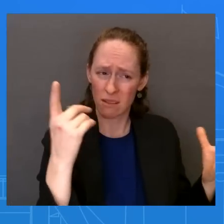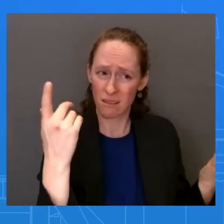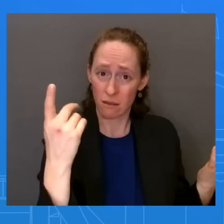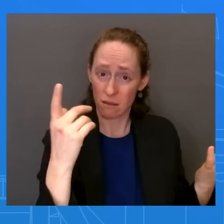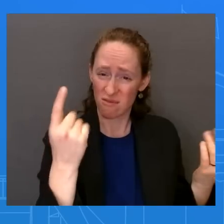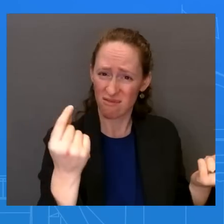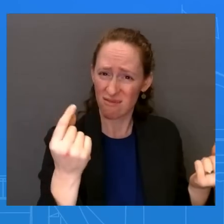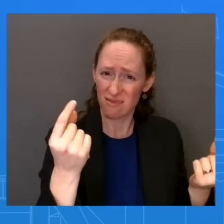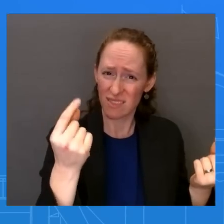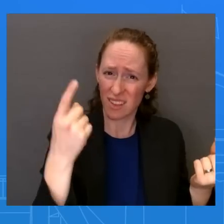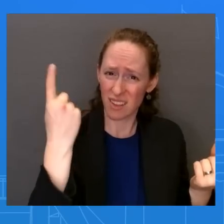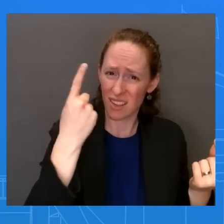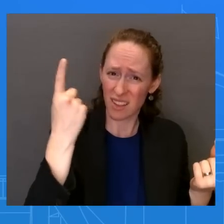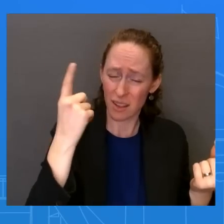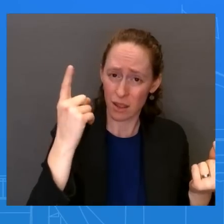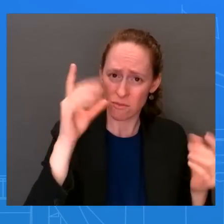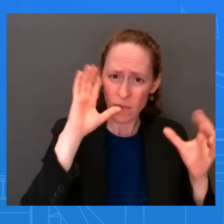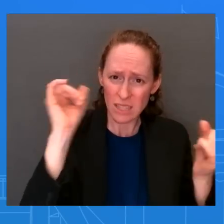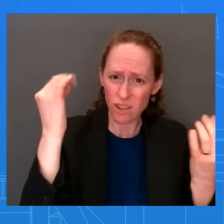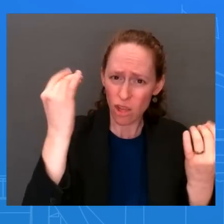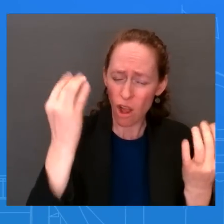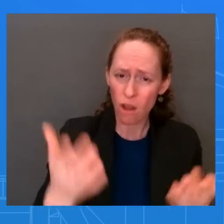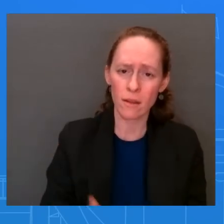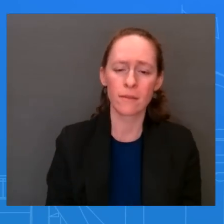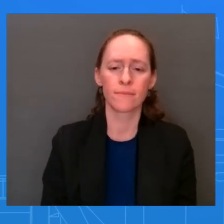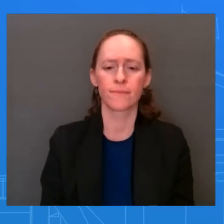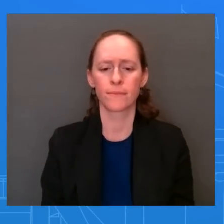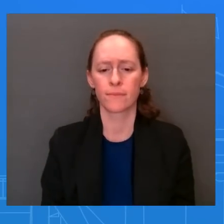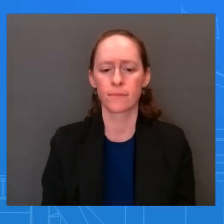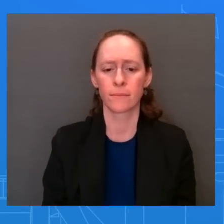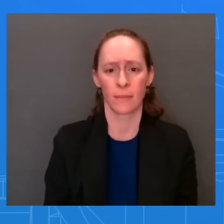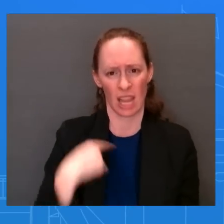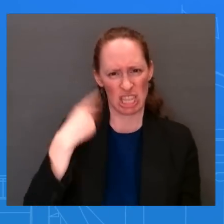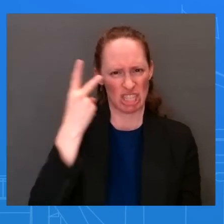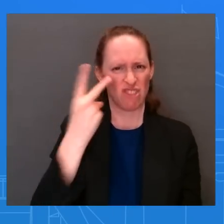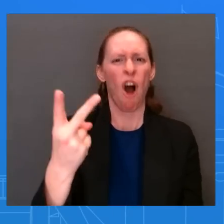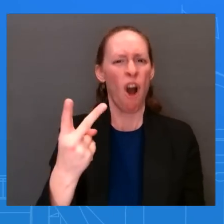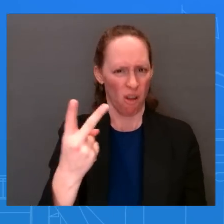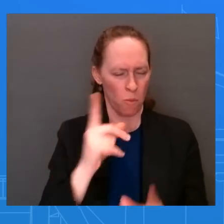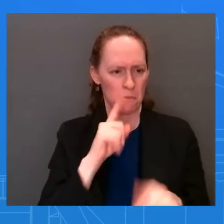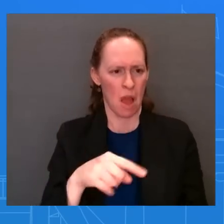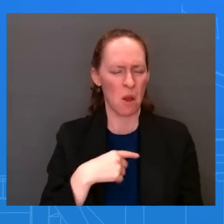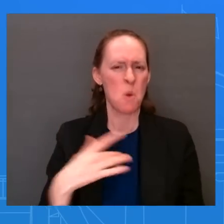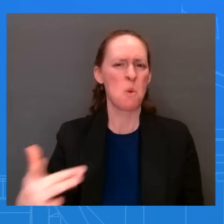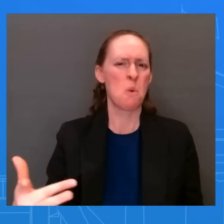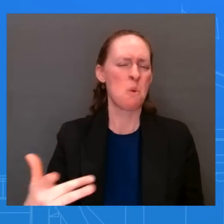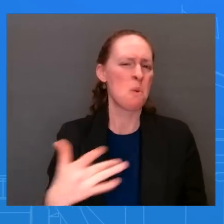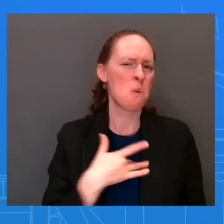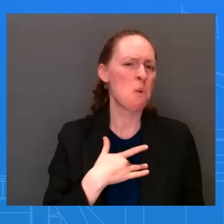We are monitoring the situation as information develops. And so, we hope that Nigerian authorities